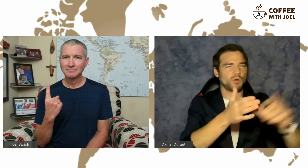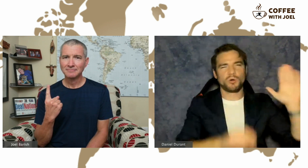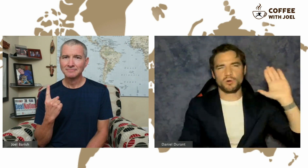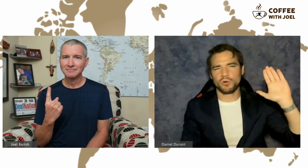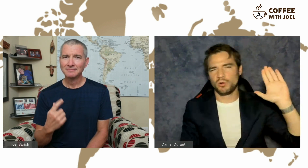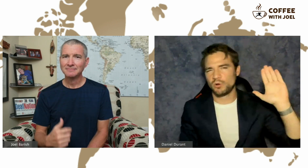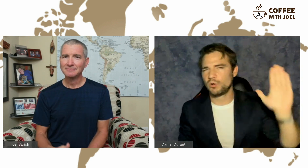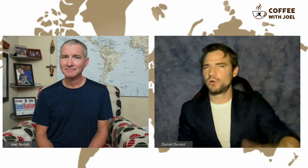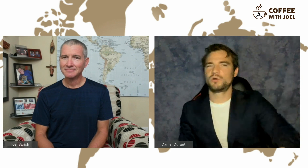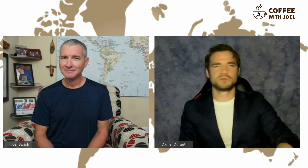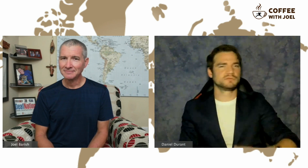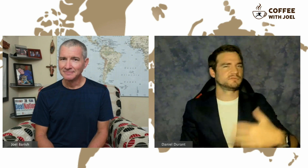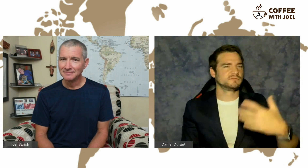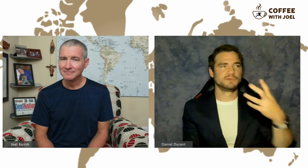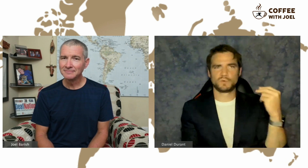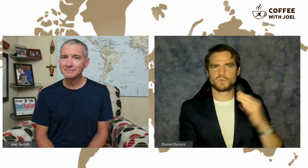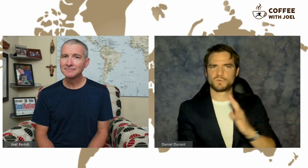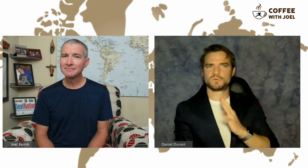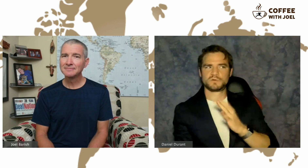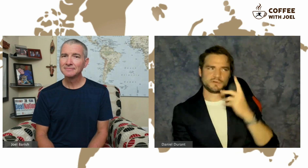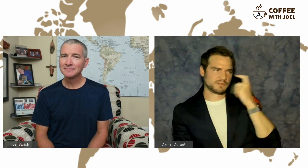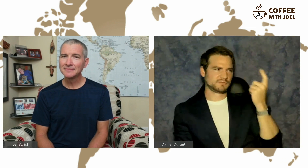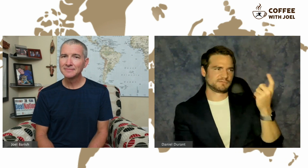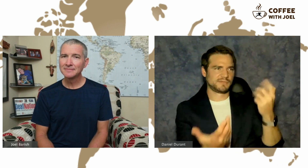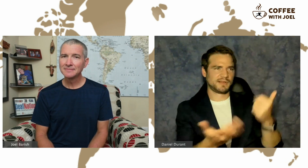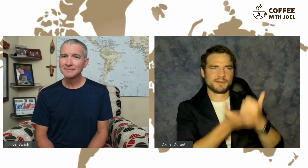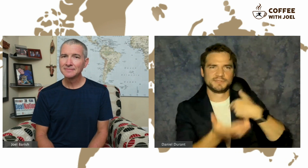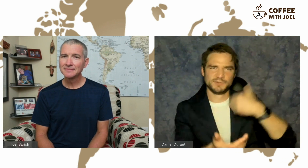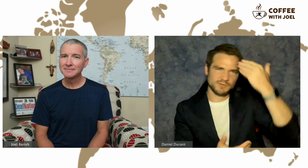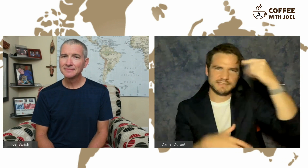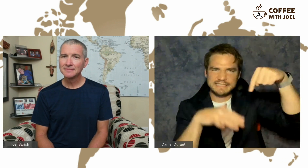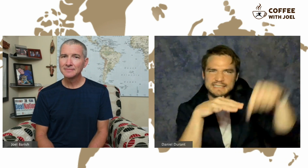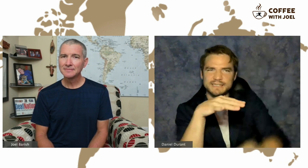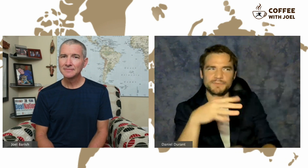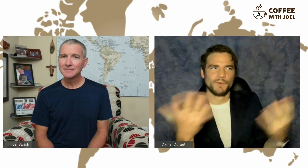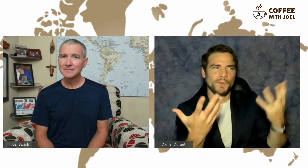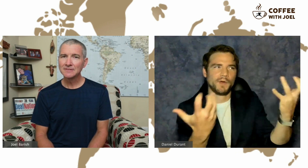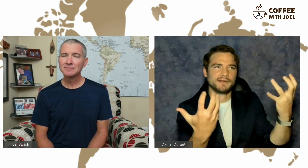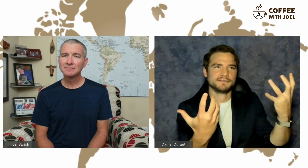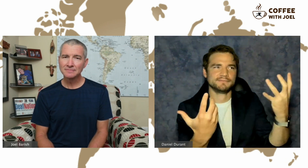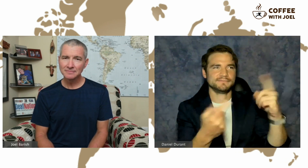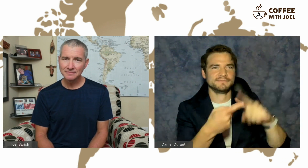and author all the way. And it’s cool, because it helped me know more